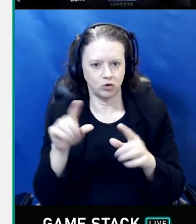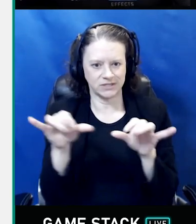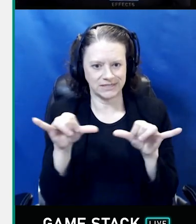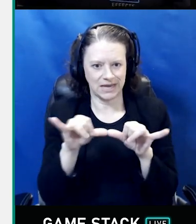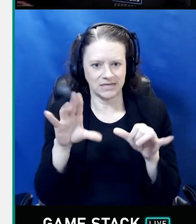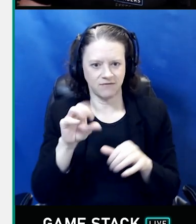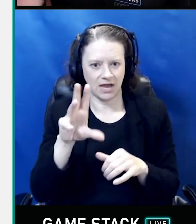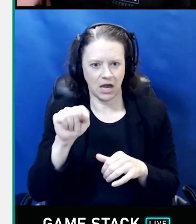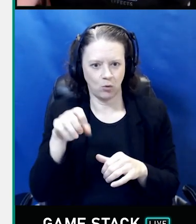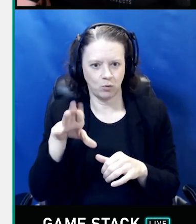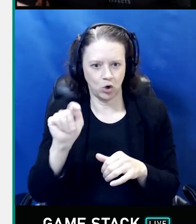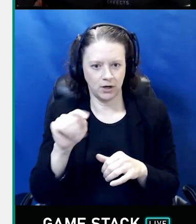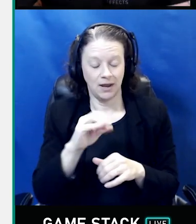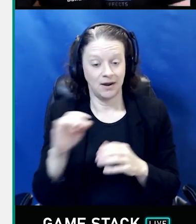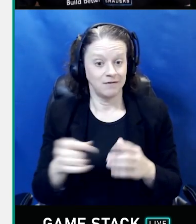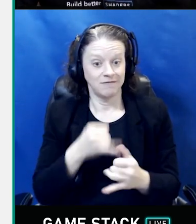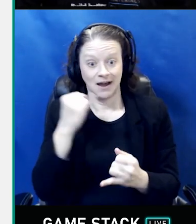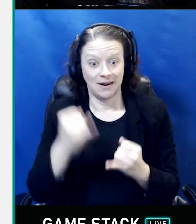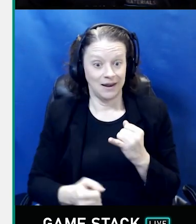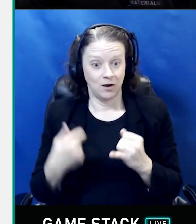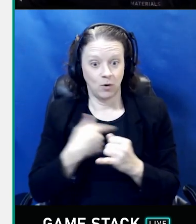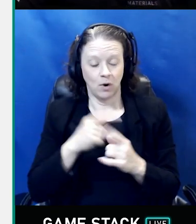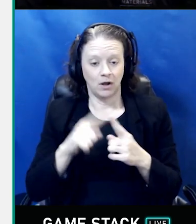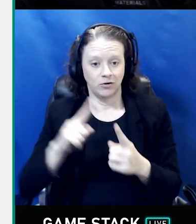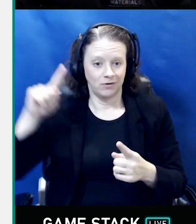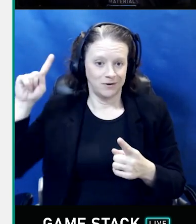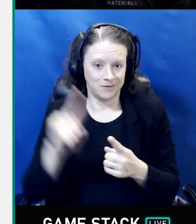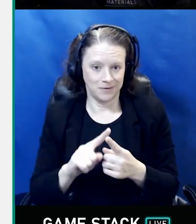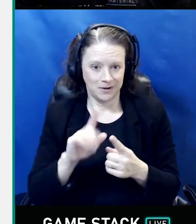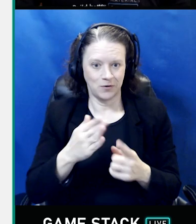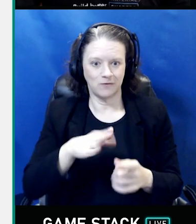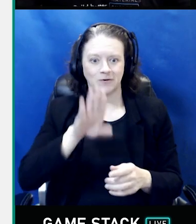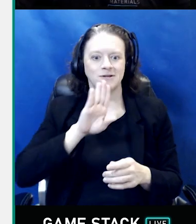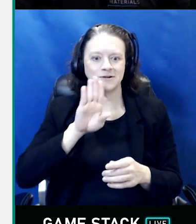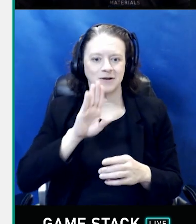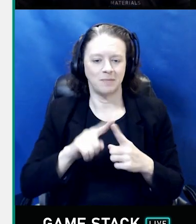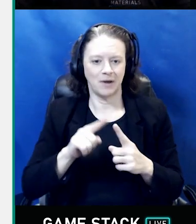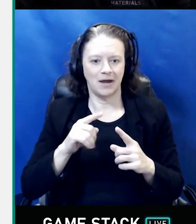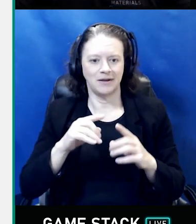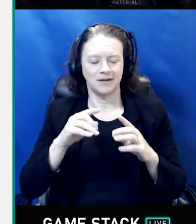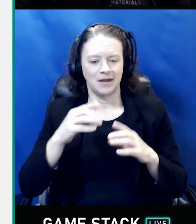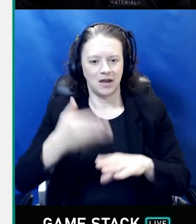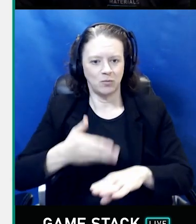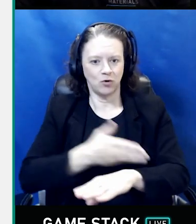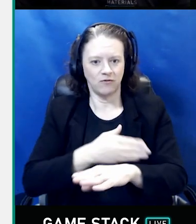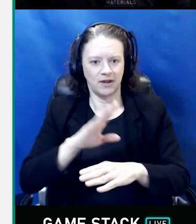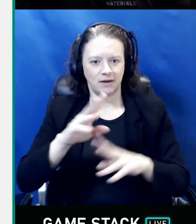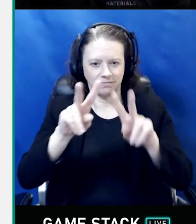And finally, we want to mitigate your frustration by improving our diagnostics and improving our reliability,